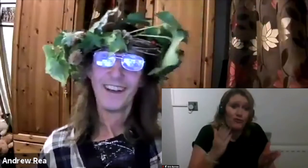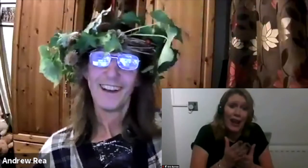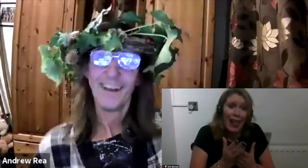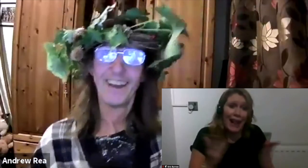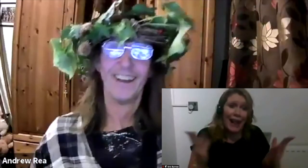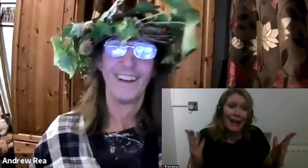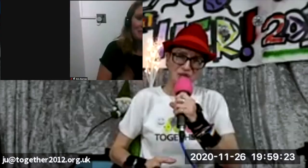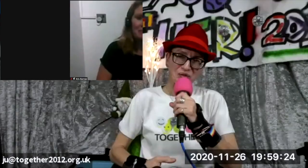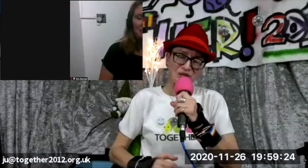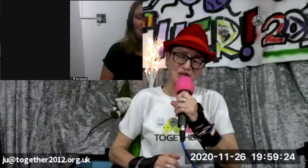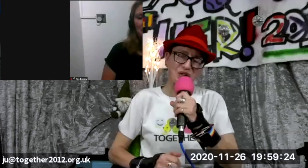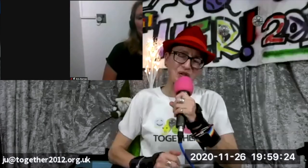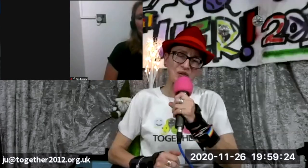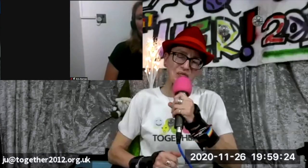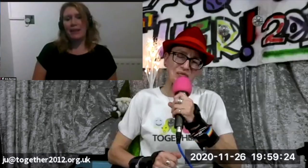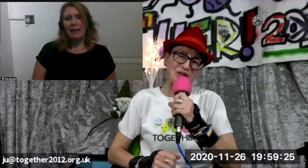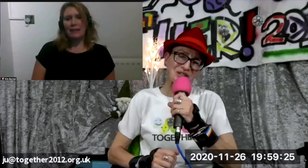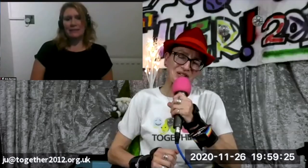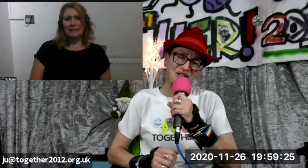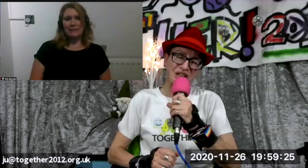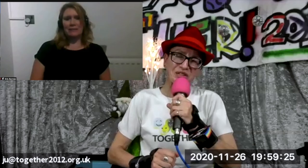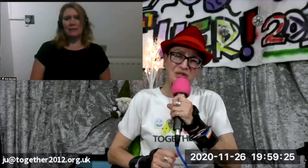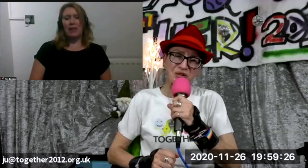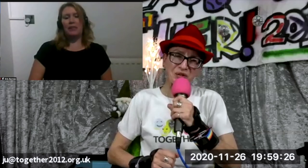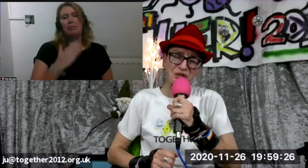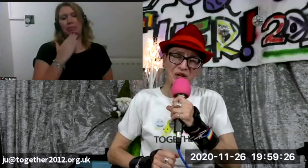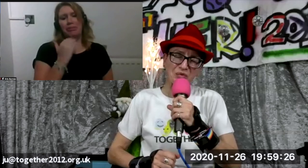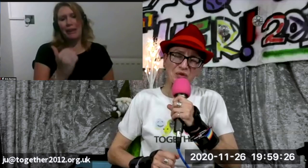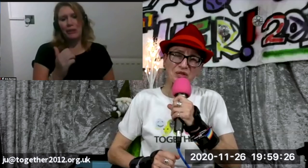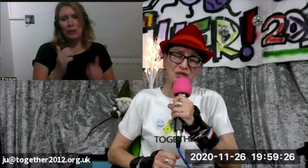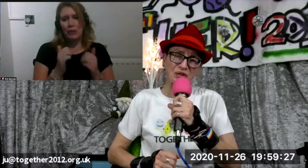Thank you so much Andrew, that was I